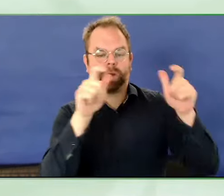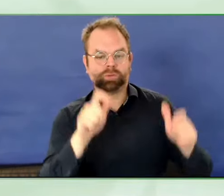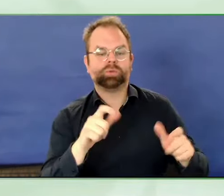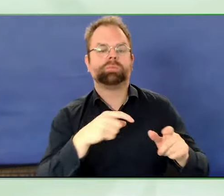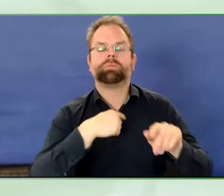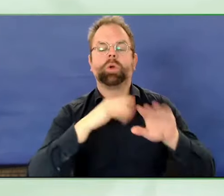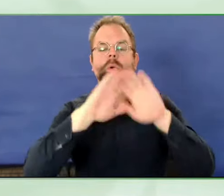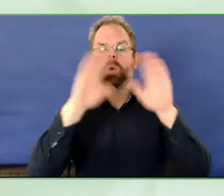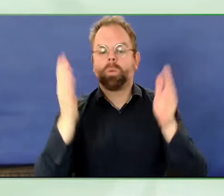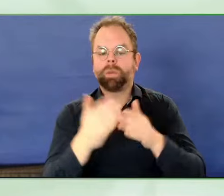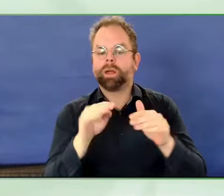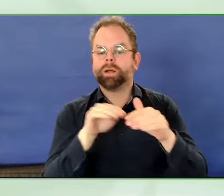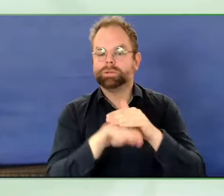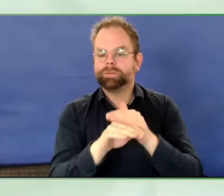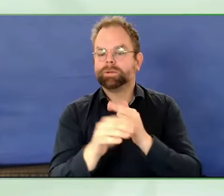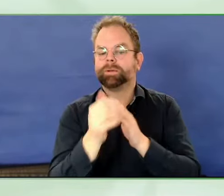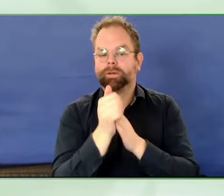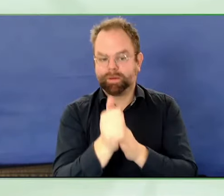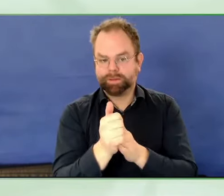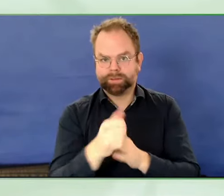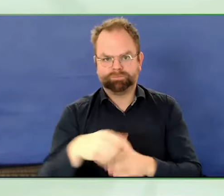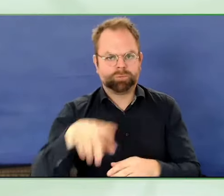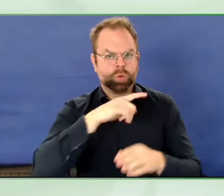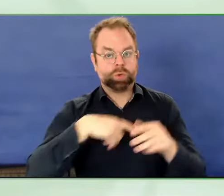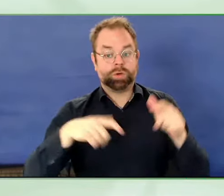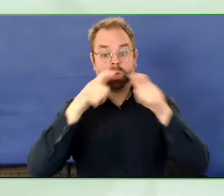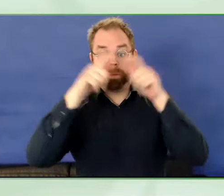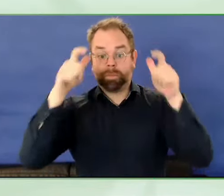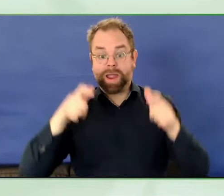of their age, abilities or location.